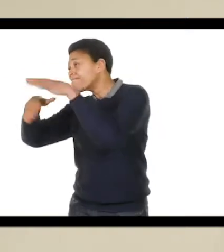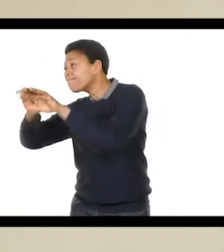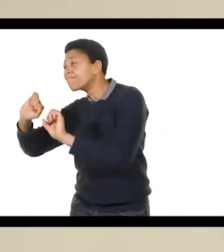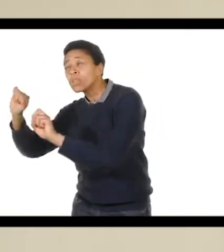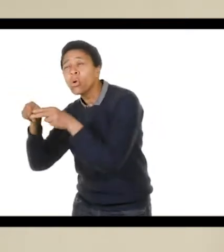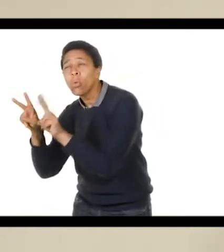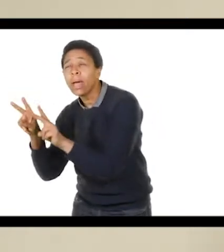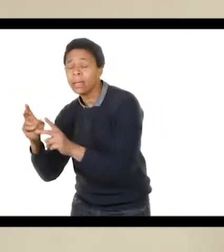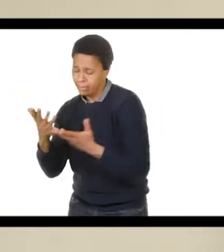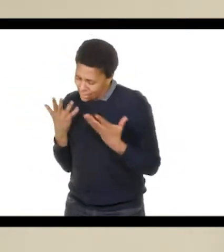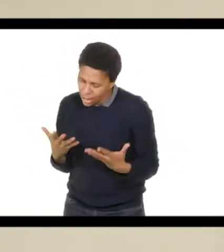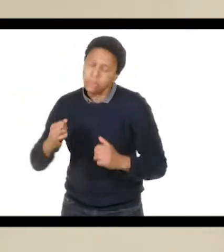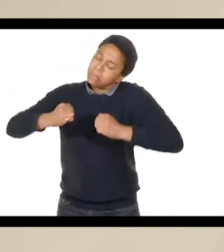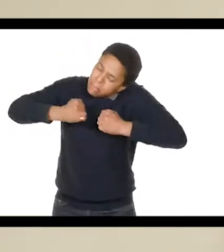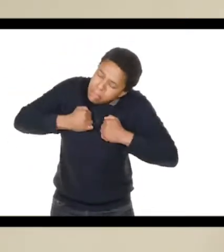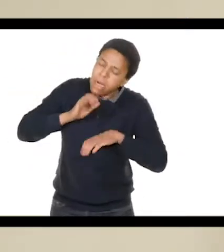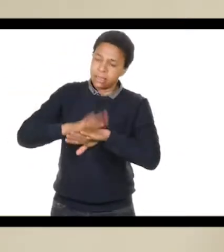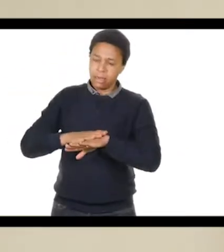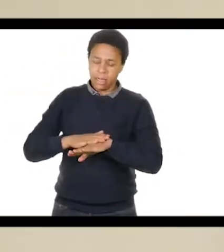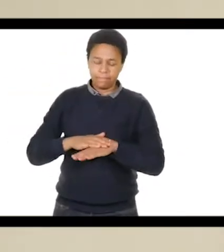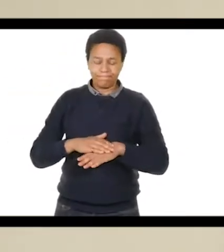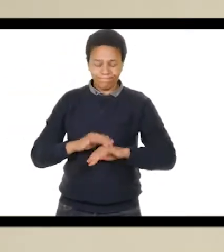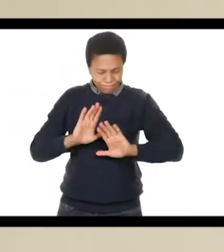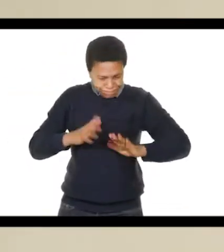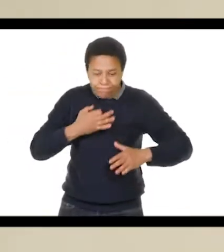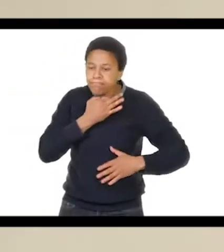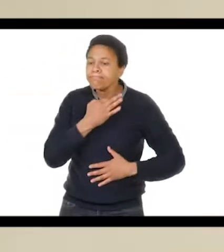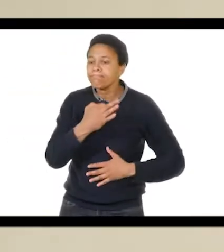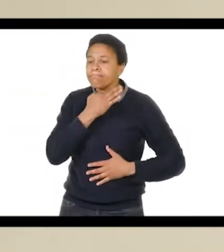So, anyway, anyway I said, “I’ve got to tell you something.”